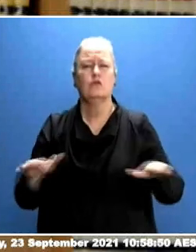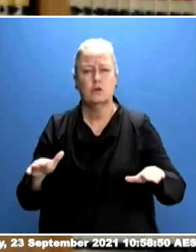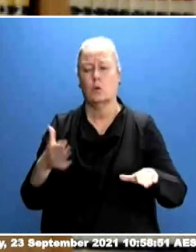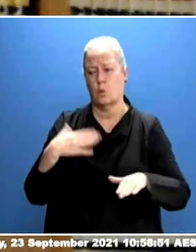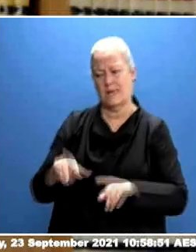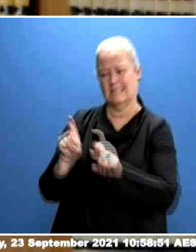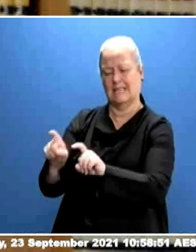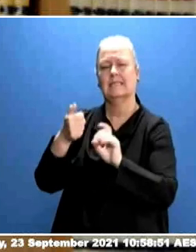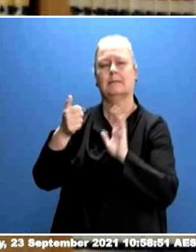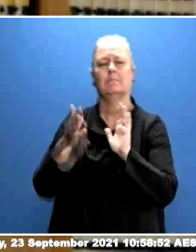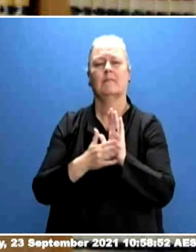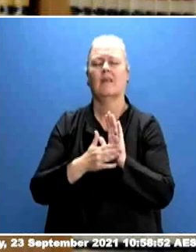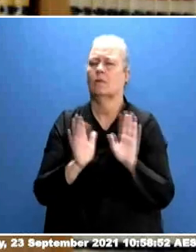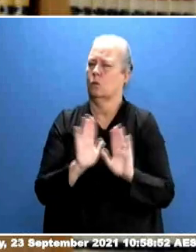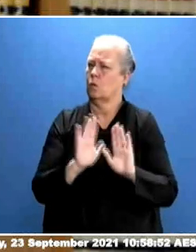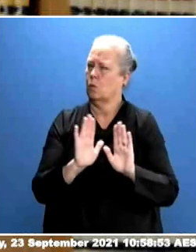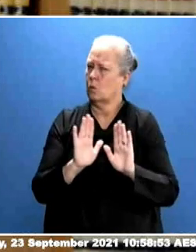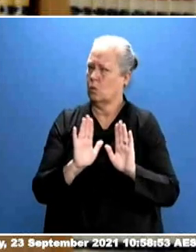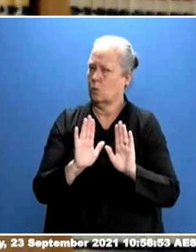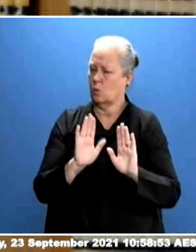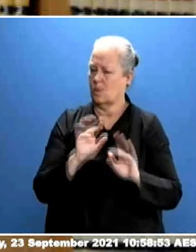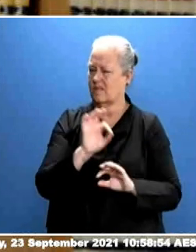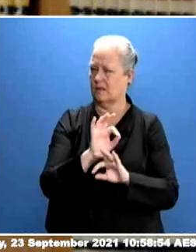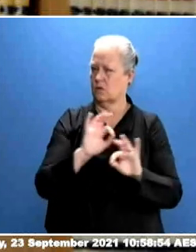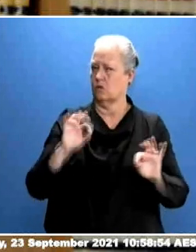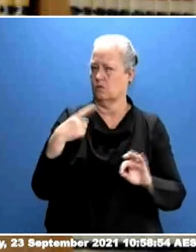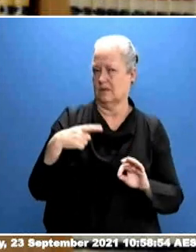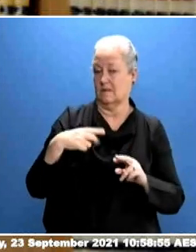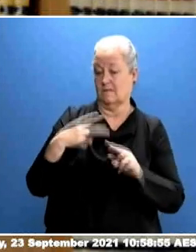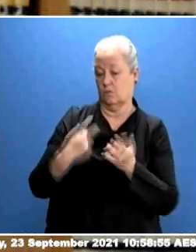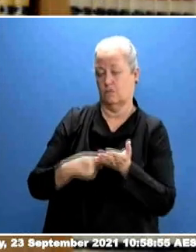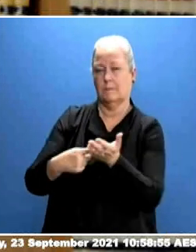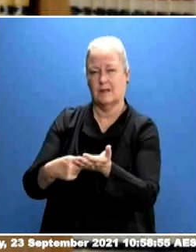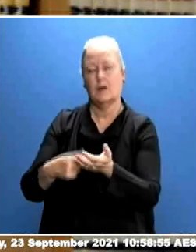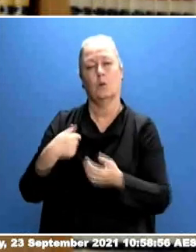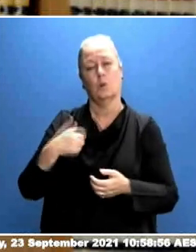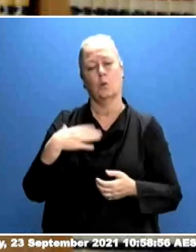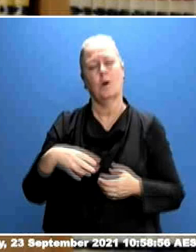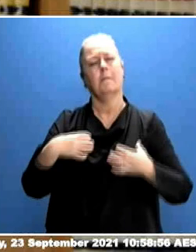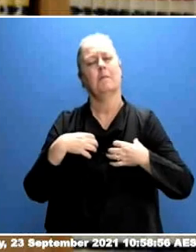That's not the intention of this recommendation, but that we do need greater flexibility so that for the children who need it,